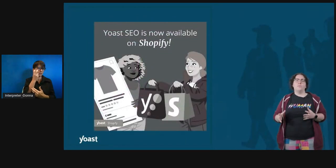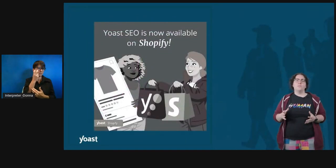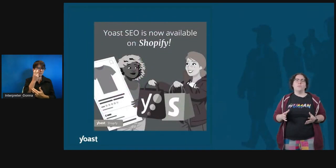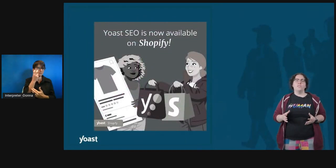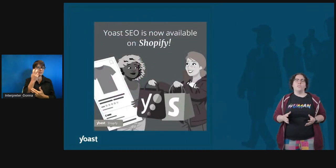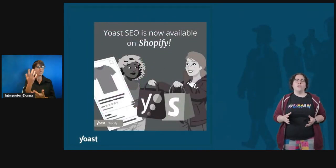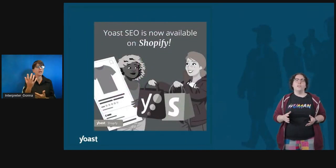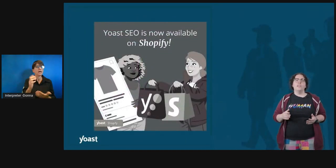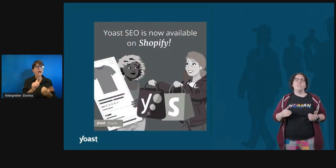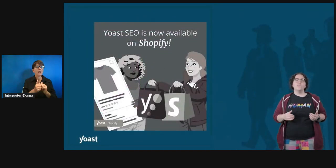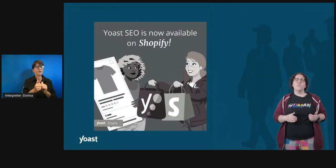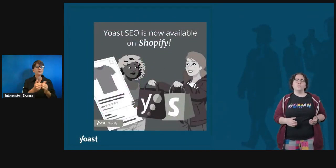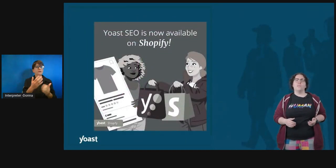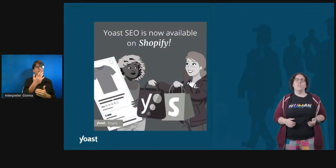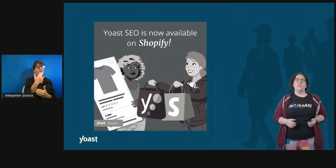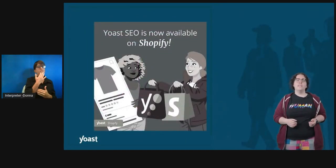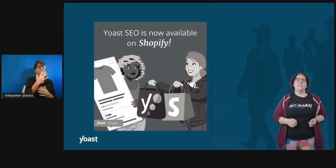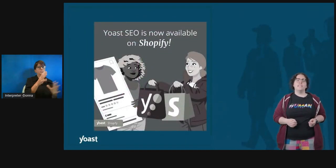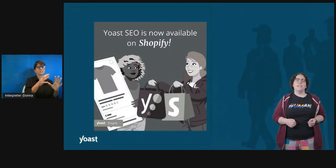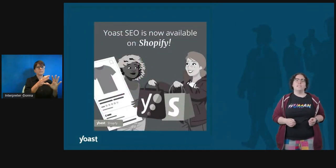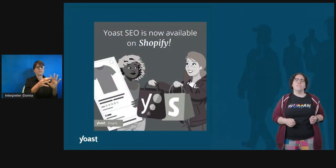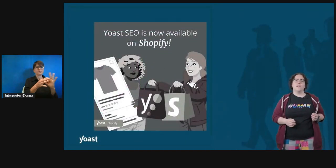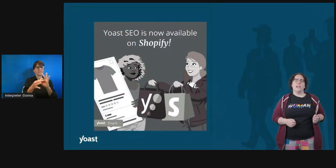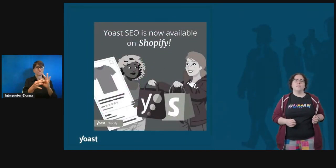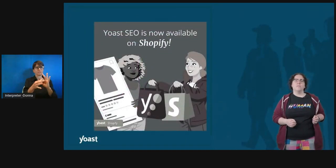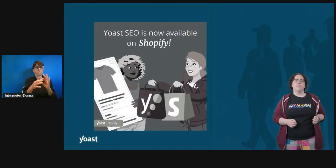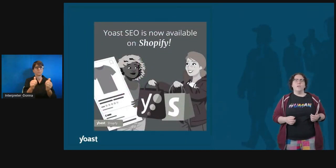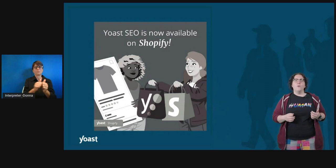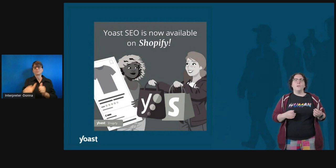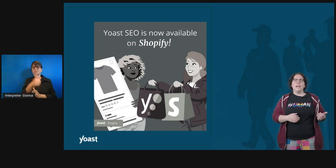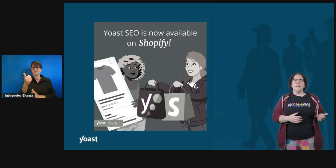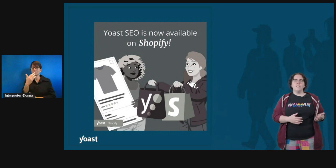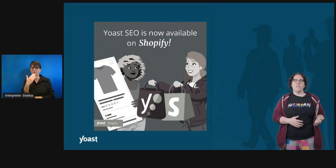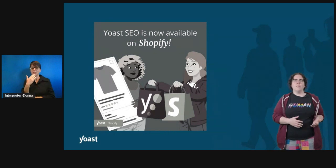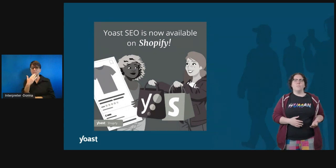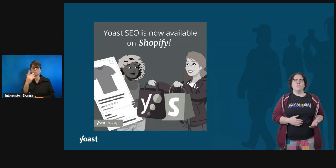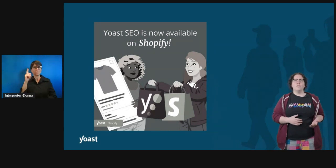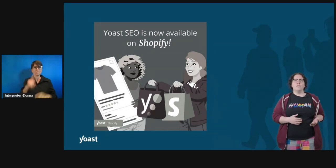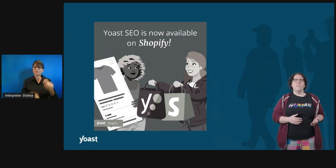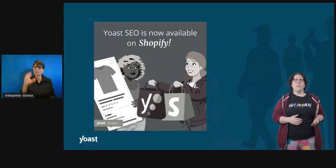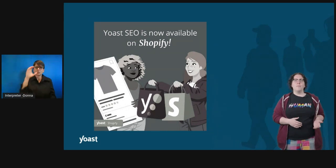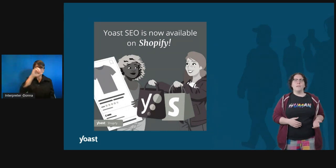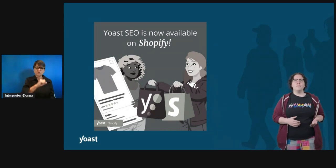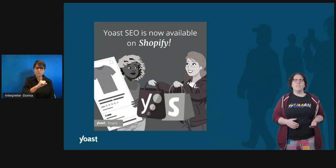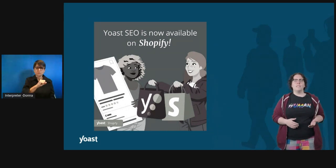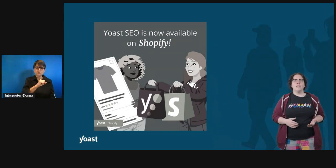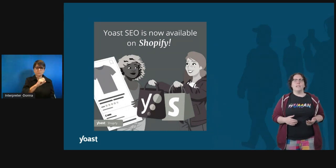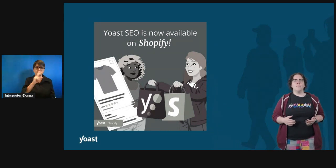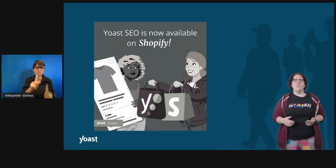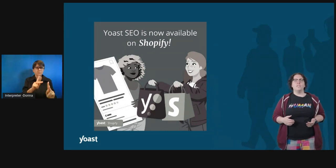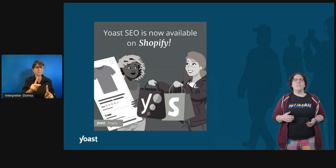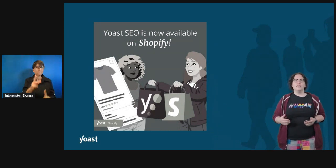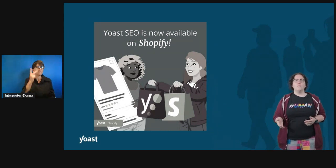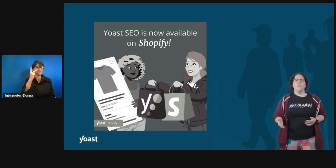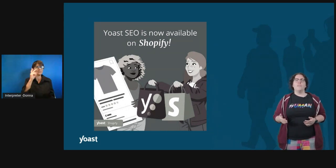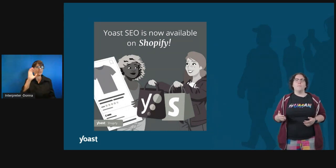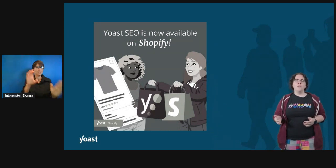to each other is also something you need to take into account. We can't assume that people see images the same way that a person